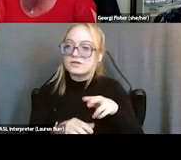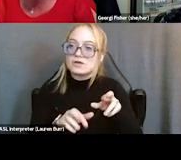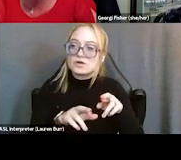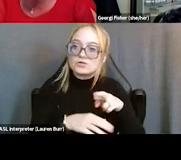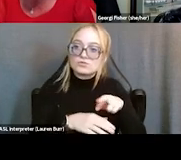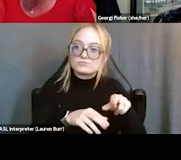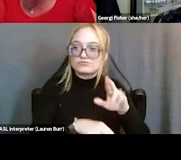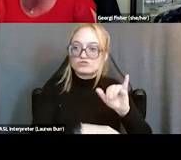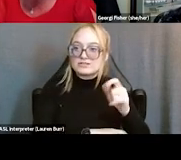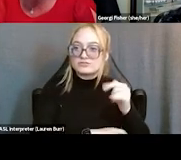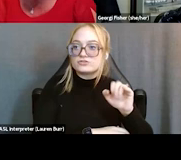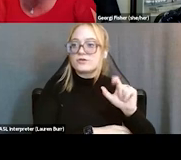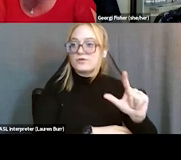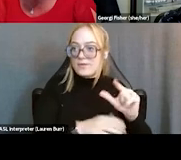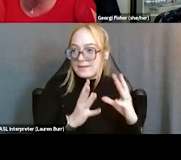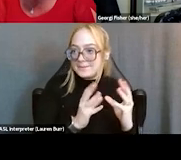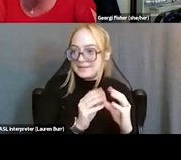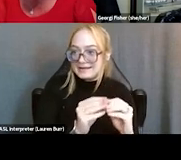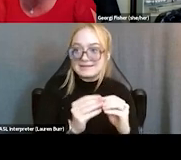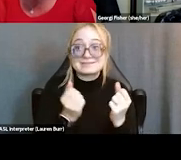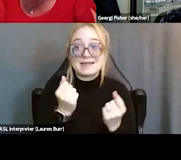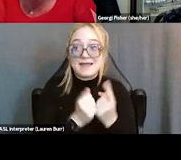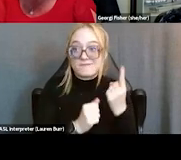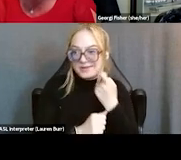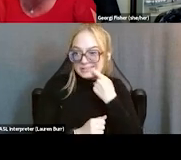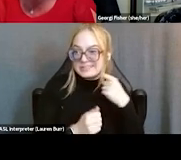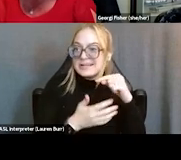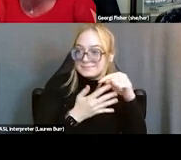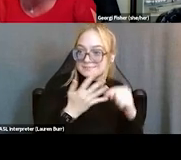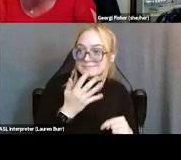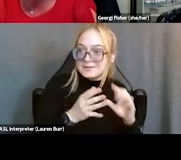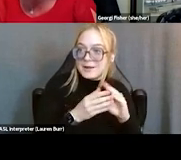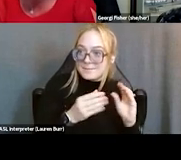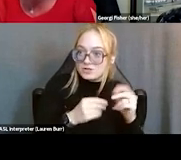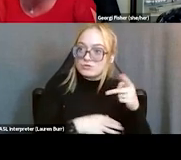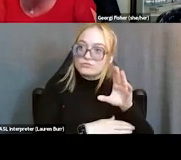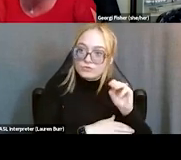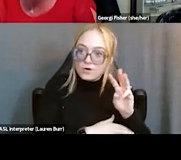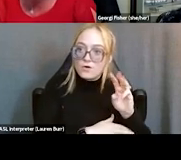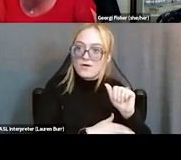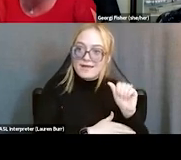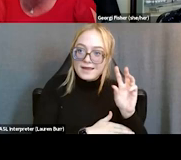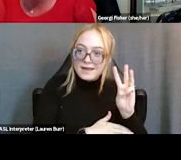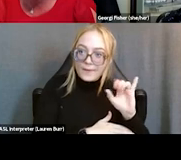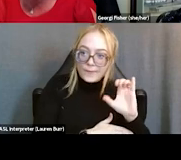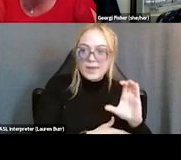are POS our AWICs our PROs are all on those meetings. They're coming to the table saying, hey, these are the things to be looking out for